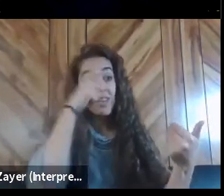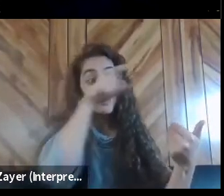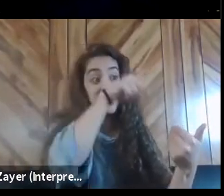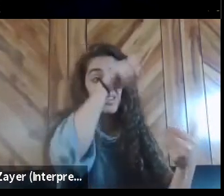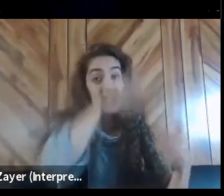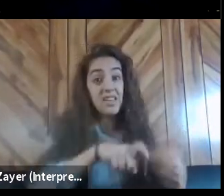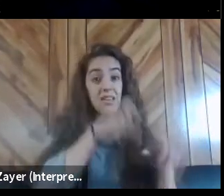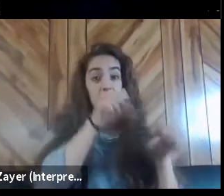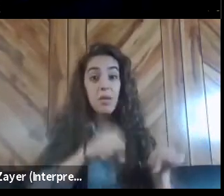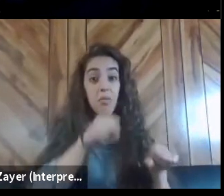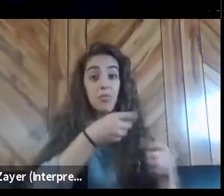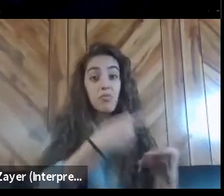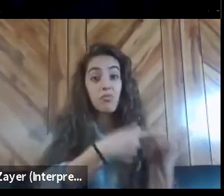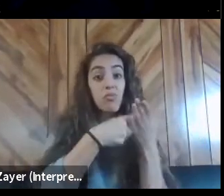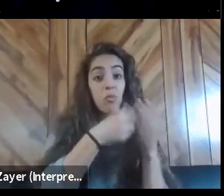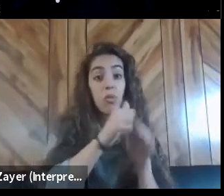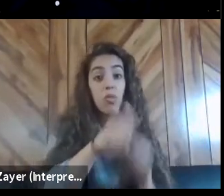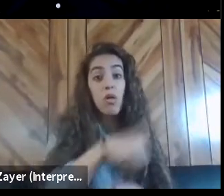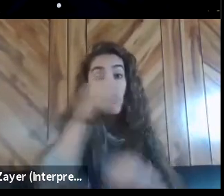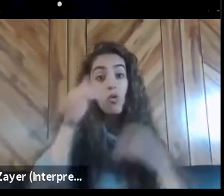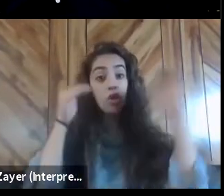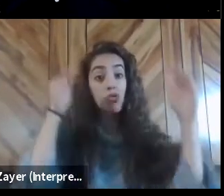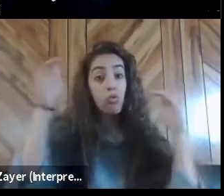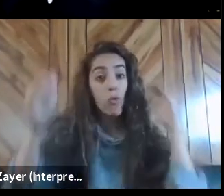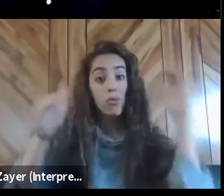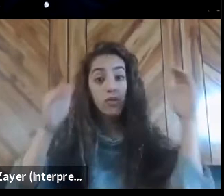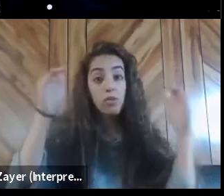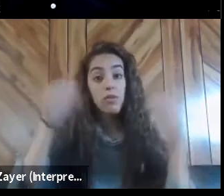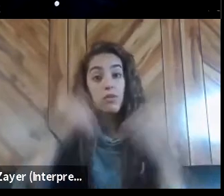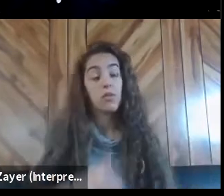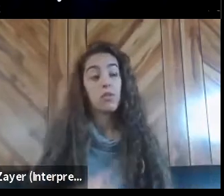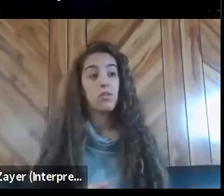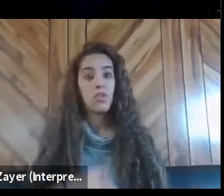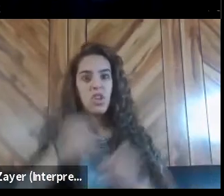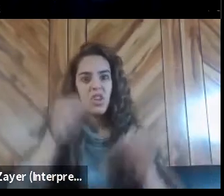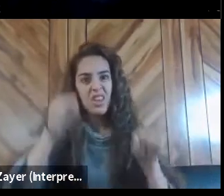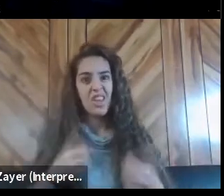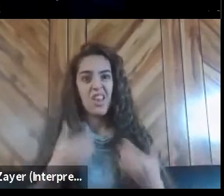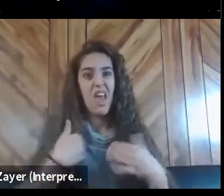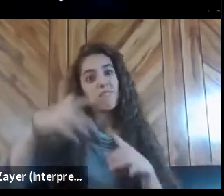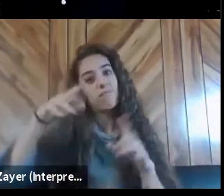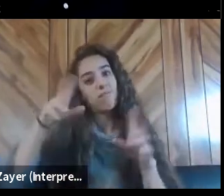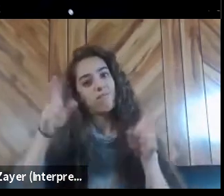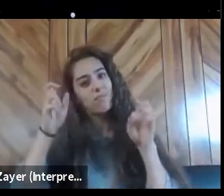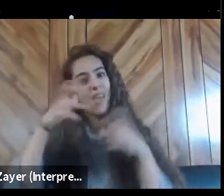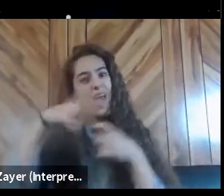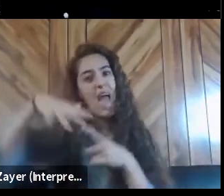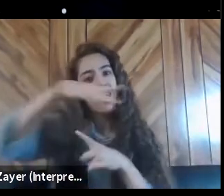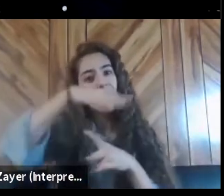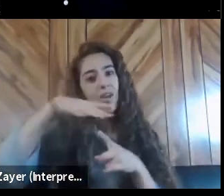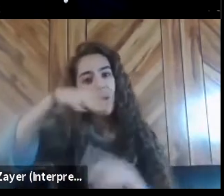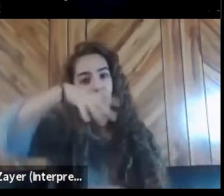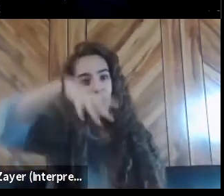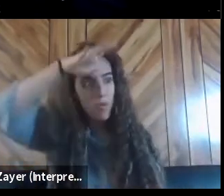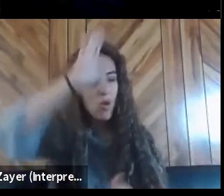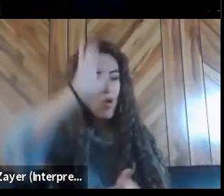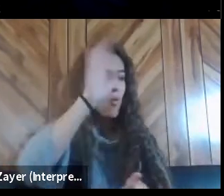get to learn without, you know, because when you can have the, you know, helicopter parents who, you know, yeah, I'll just, I'll do it for you or whatever. And this way gave them the